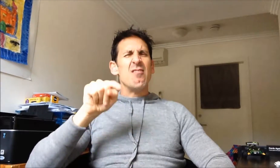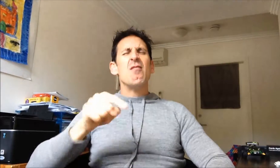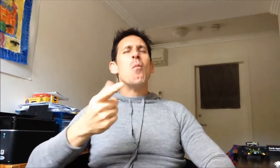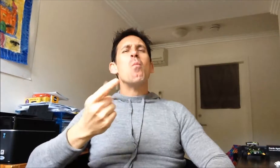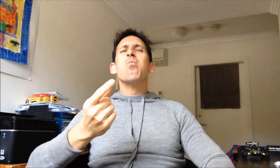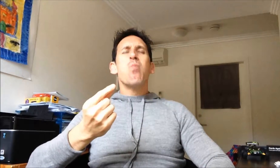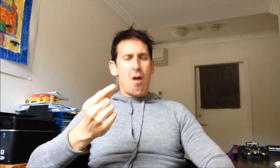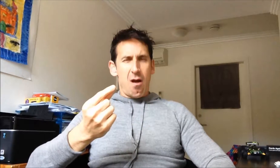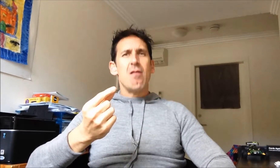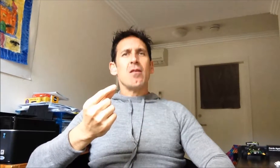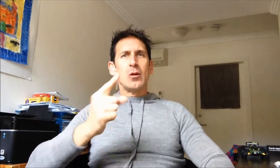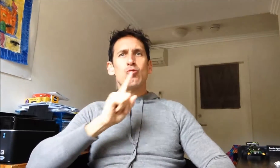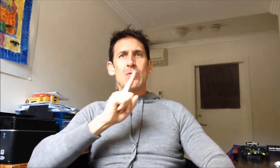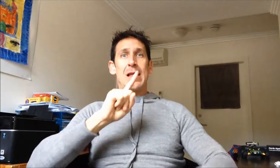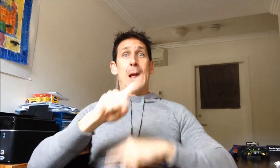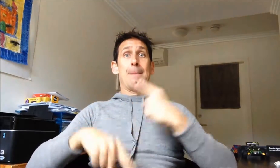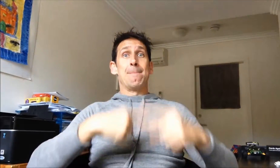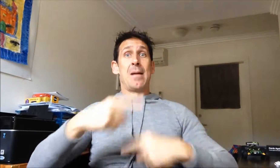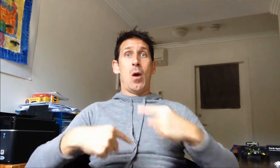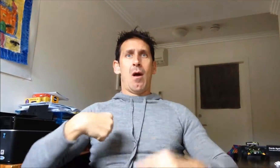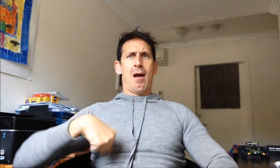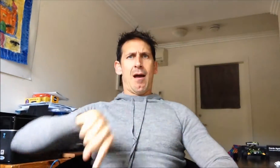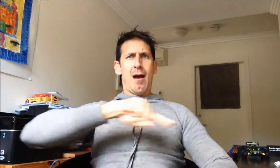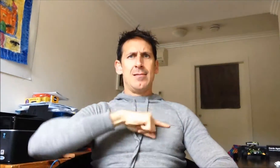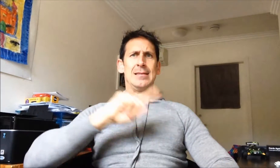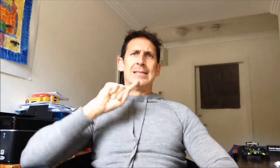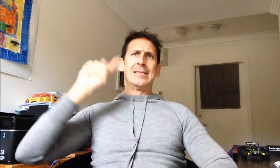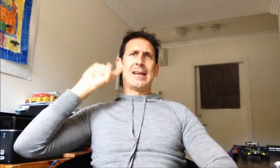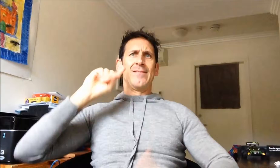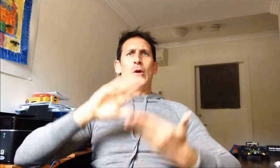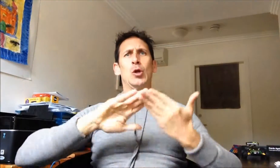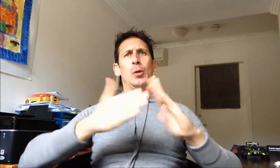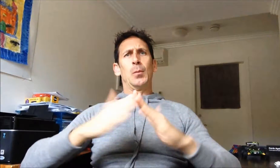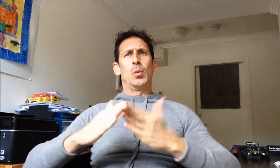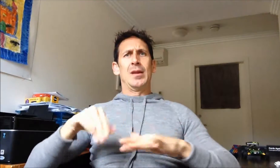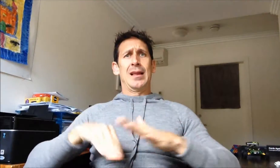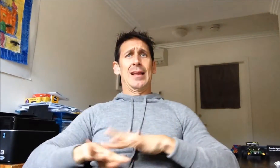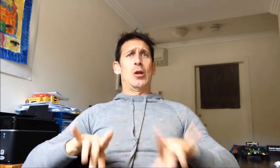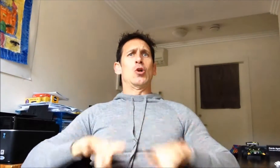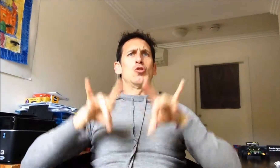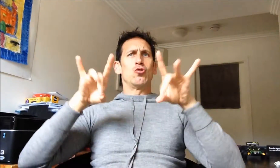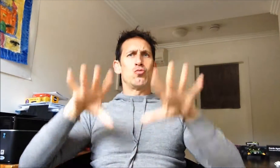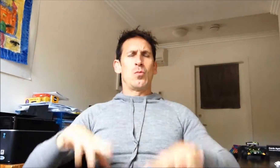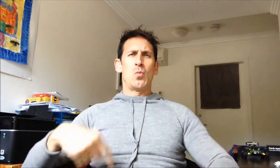It is really about the deaf community in Australia.